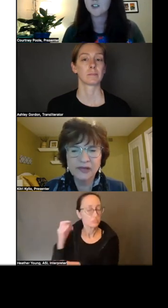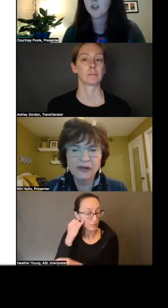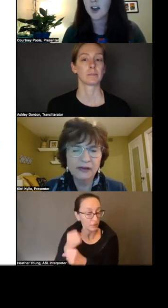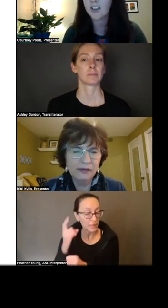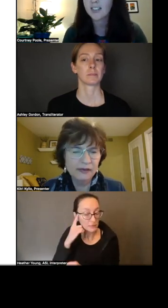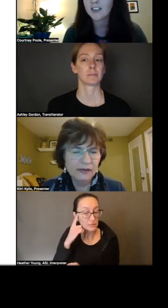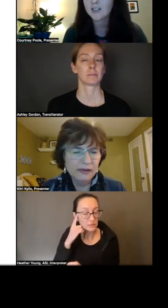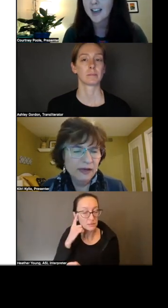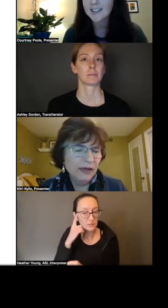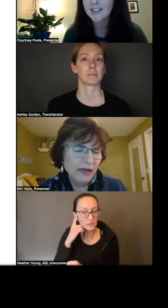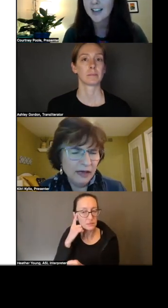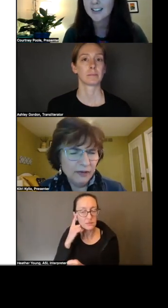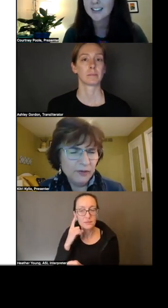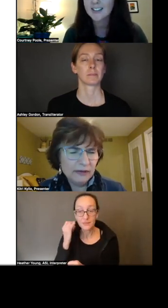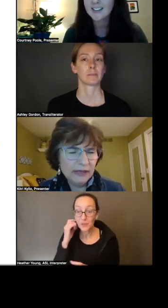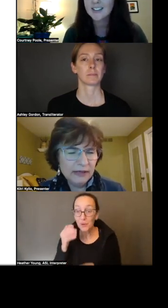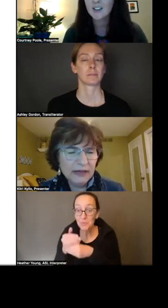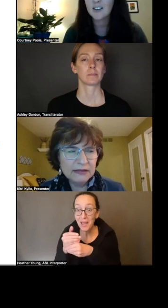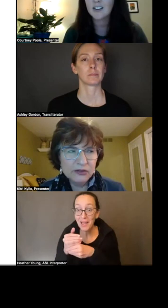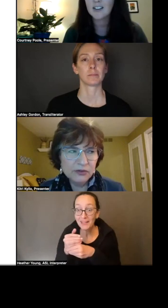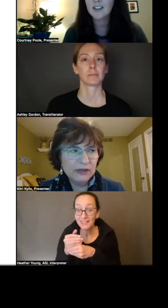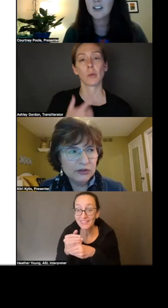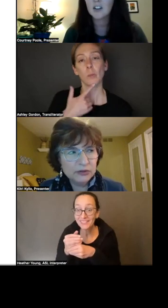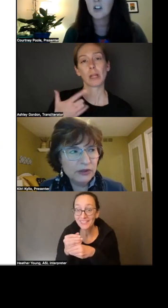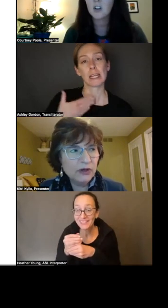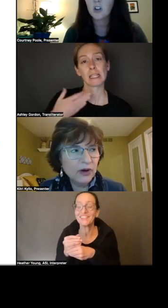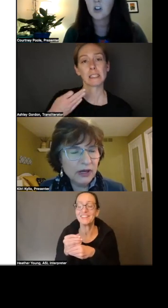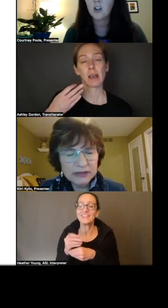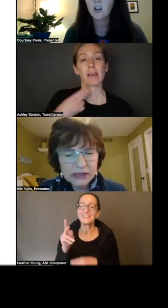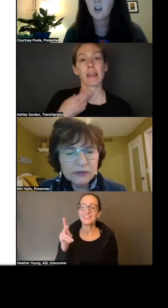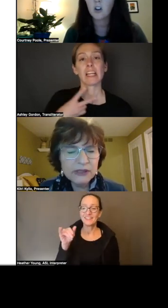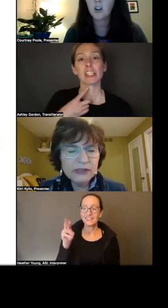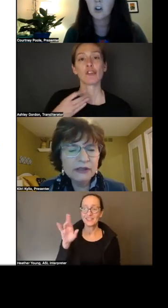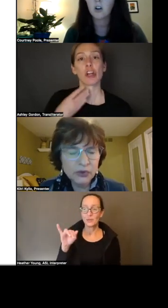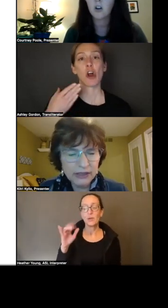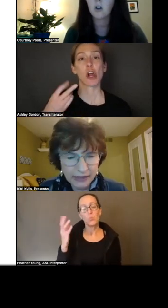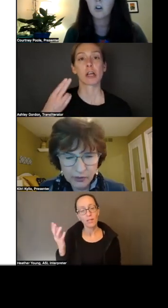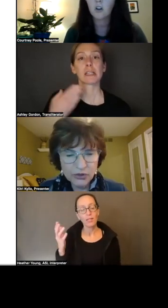Kitri, do you have anything else to add to that? Well, children are continually learning language